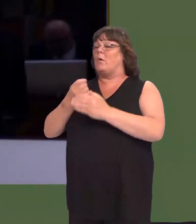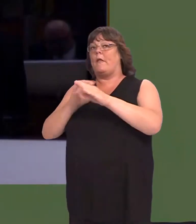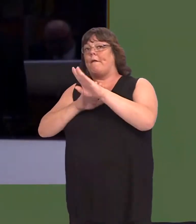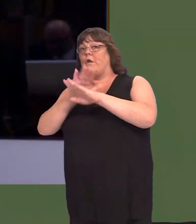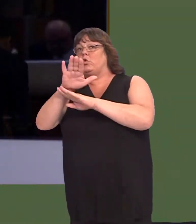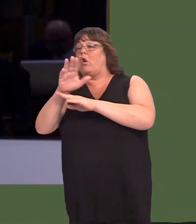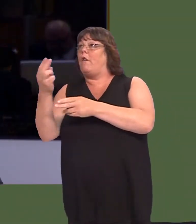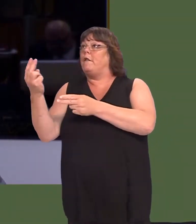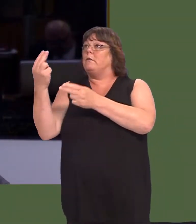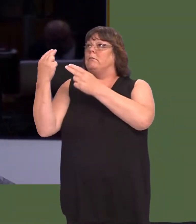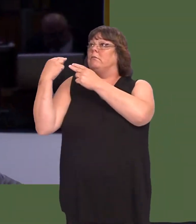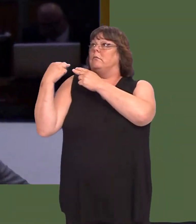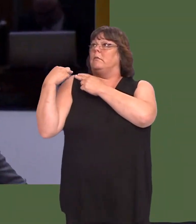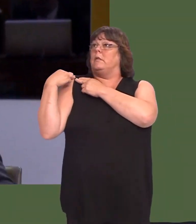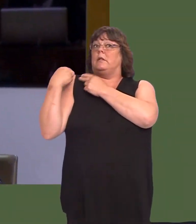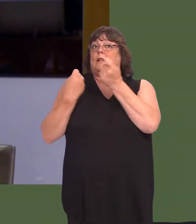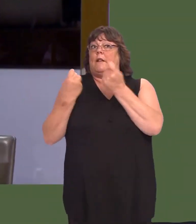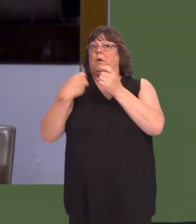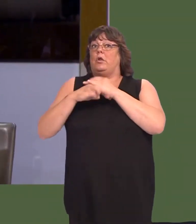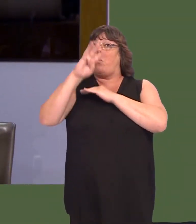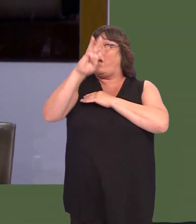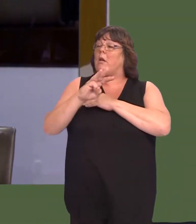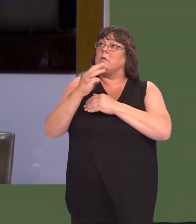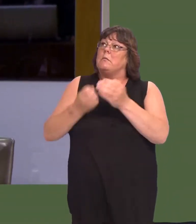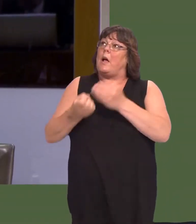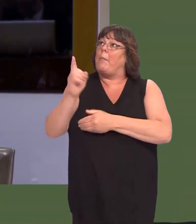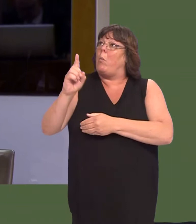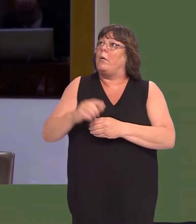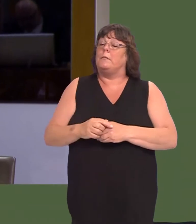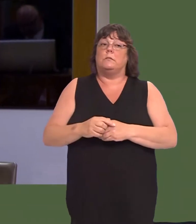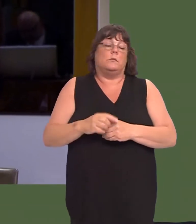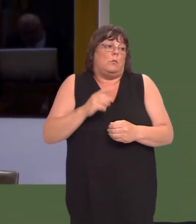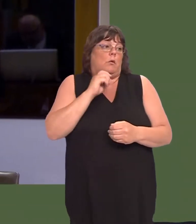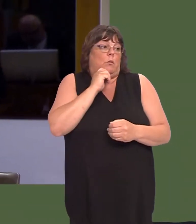OAQ(5)0662(FM) Carwyn Jones: It will continue to be strengthened. Nathan Gill: Short and sweet, thank you.